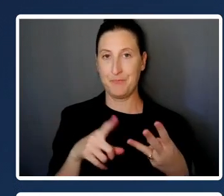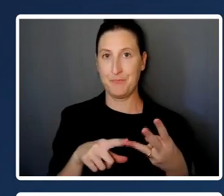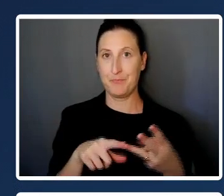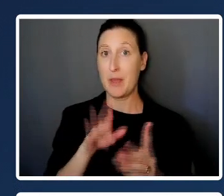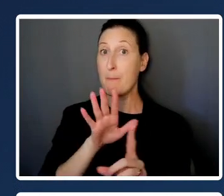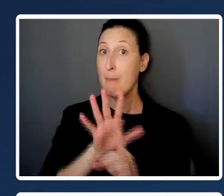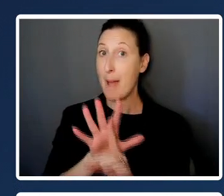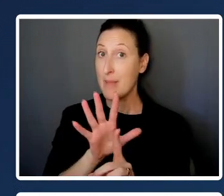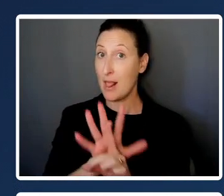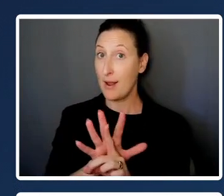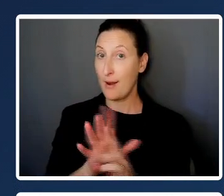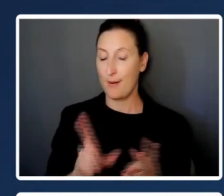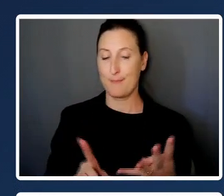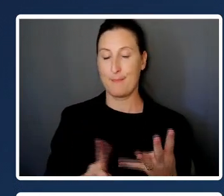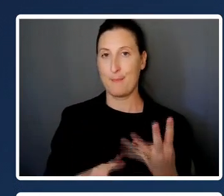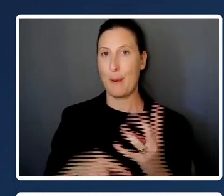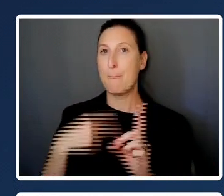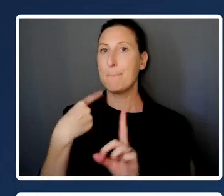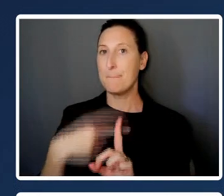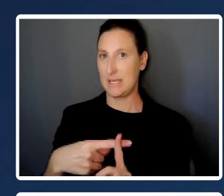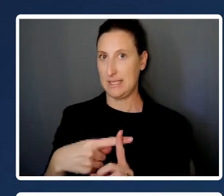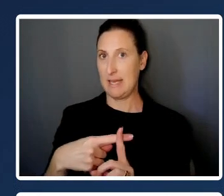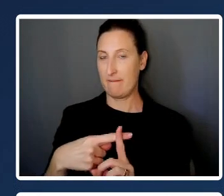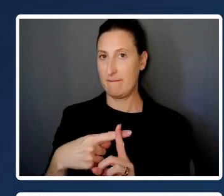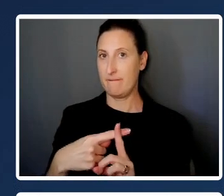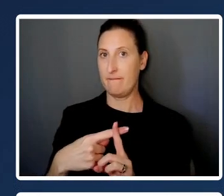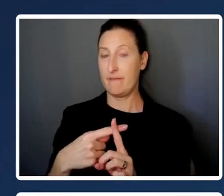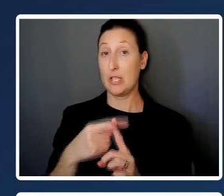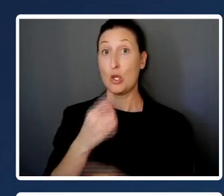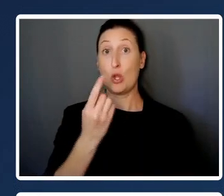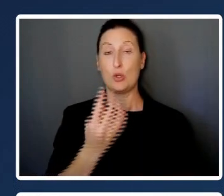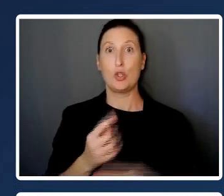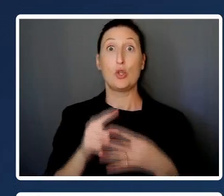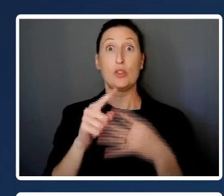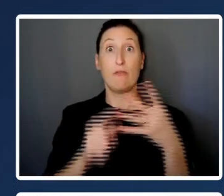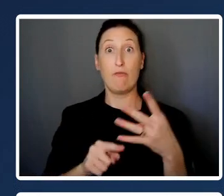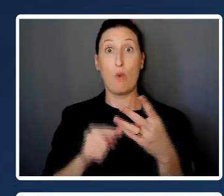and has to be positive. So, those were those four components that they had to keep in mind